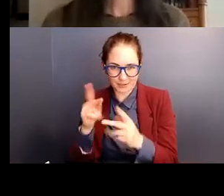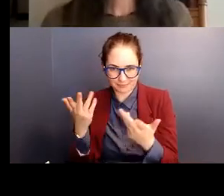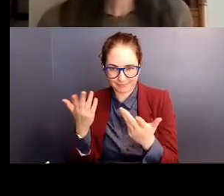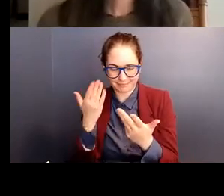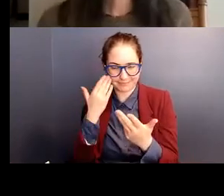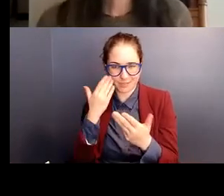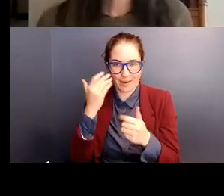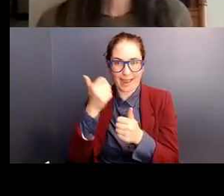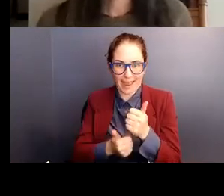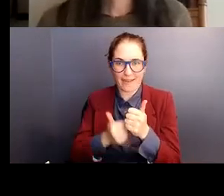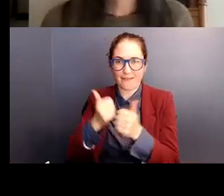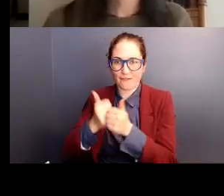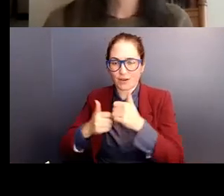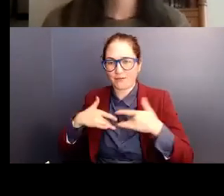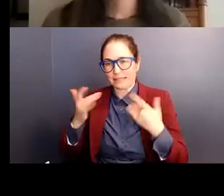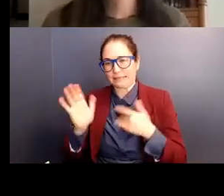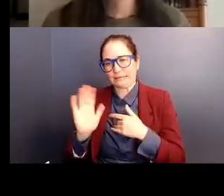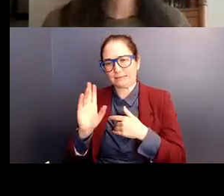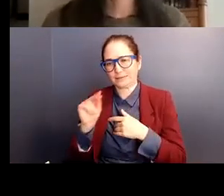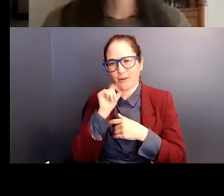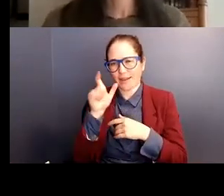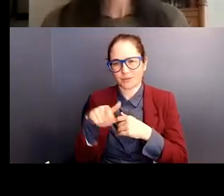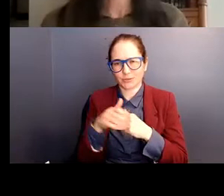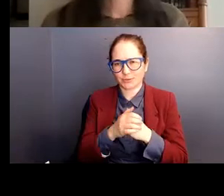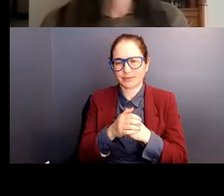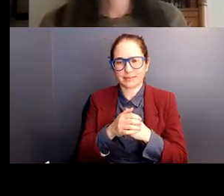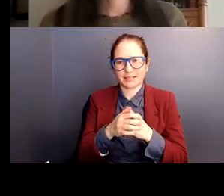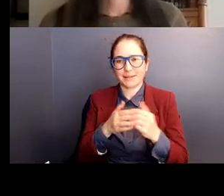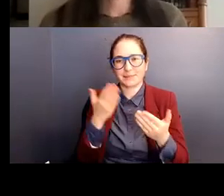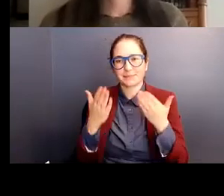that would be a big expense and might not necessarily benefit the